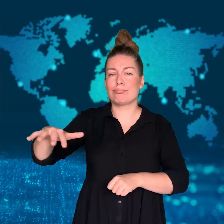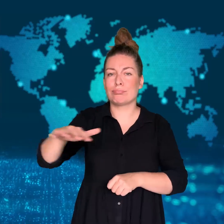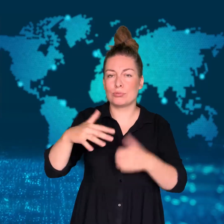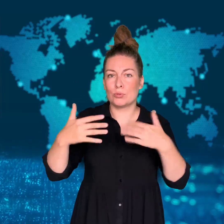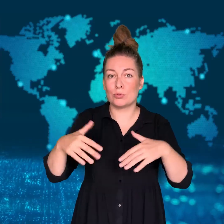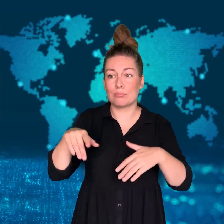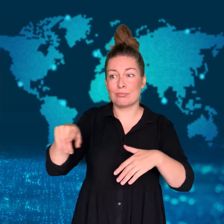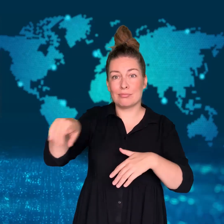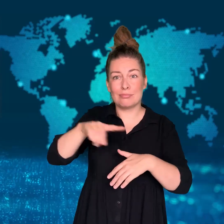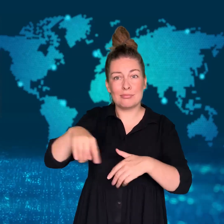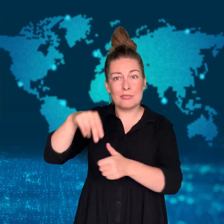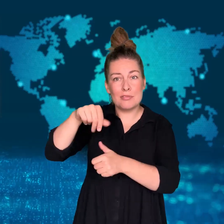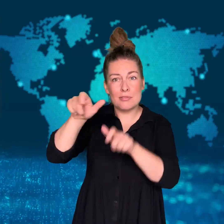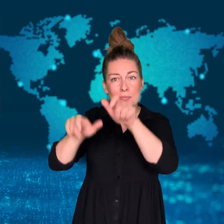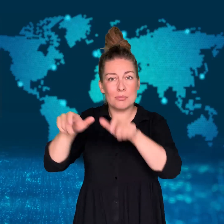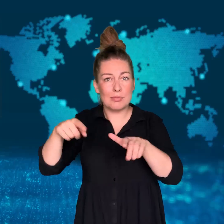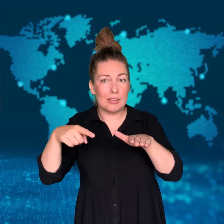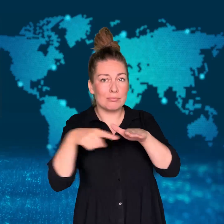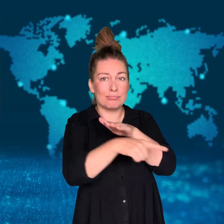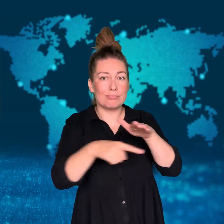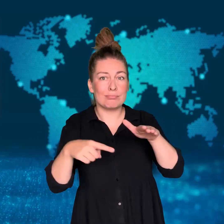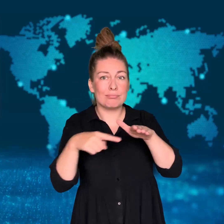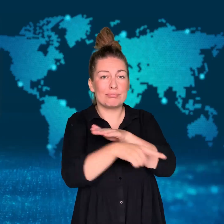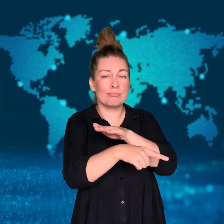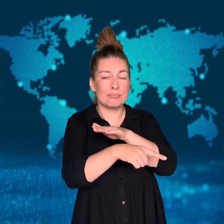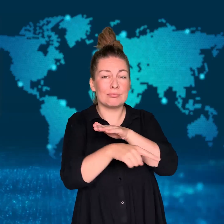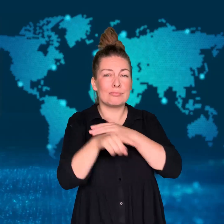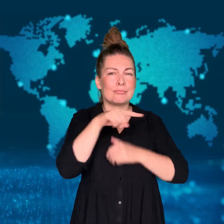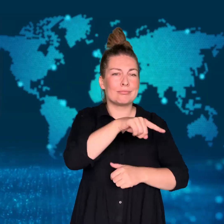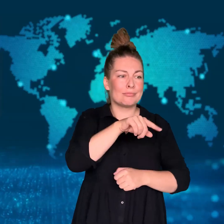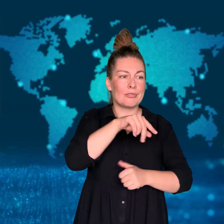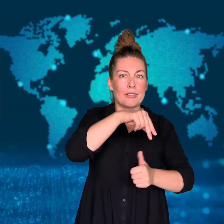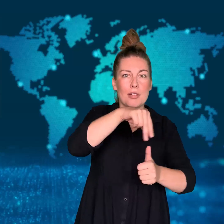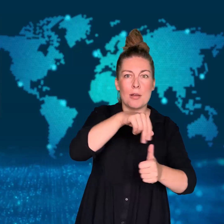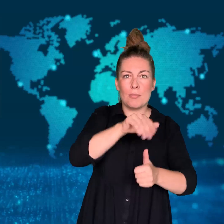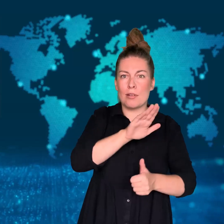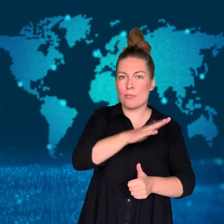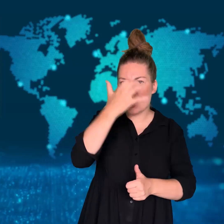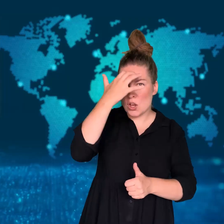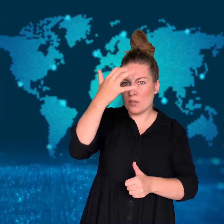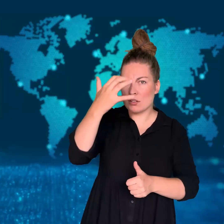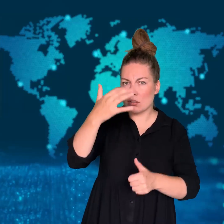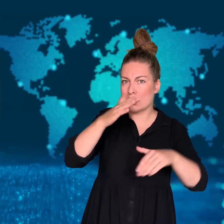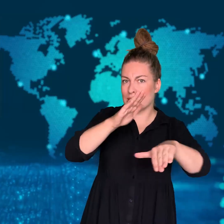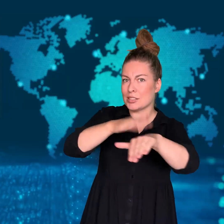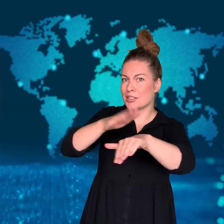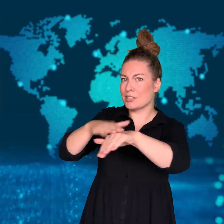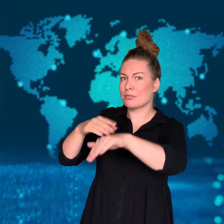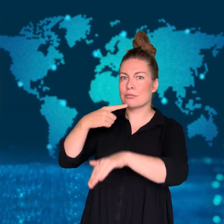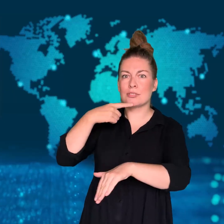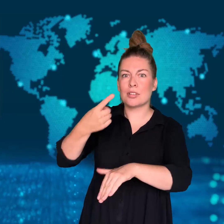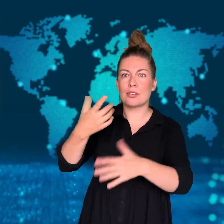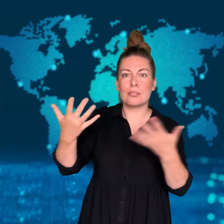As they fled their homes, the government of Armenia has